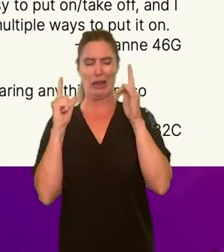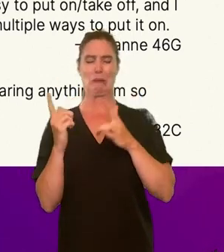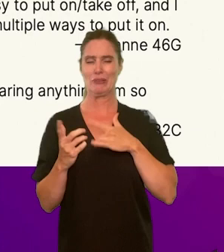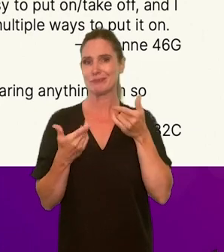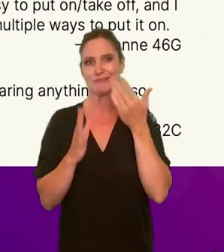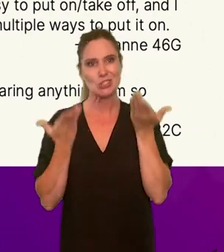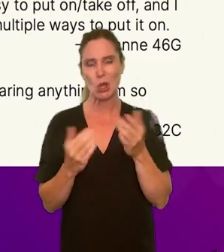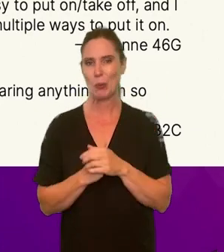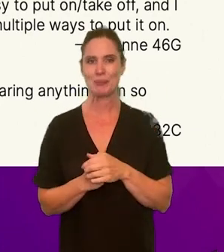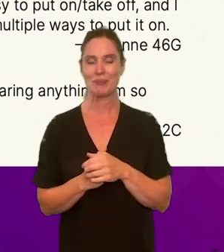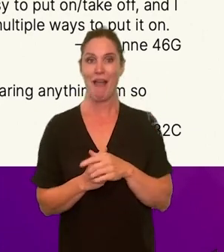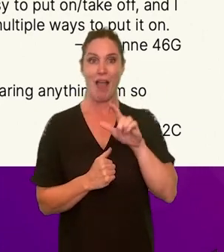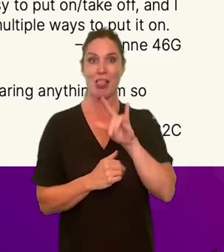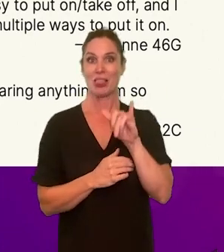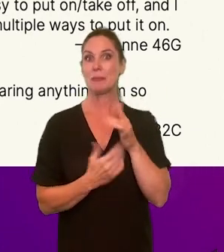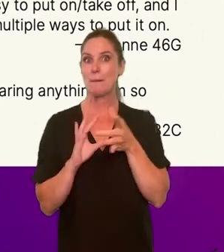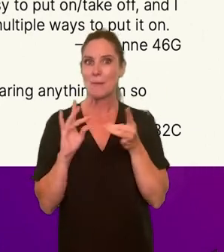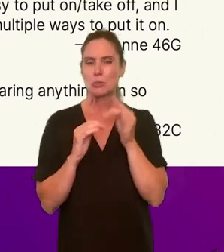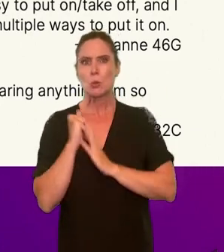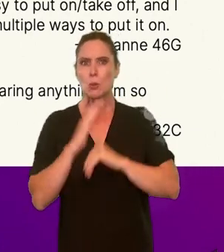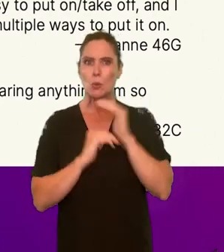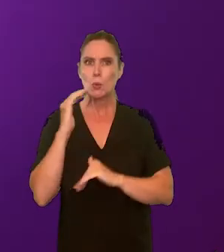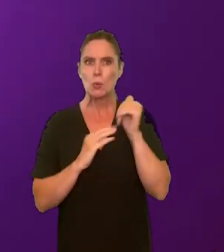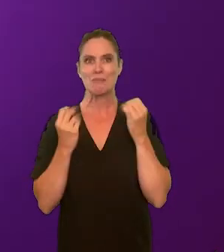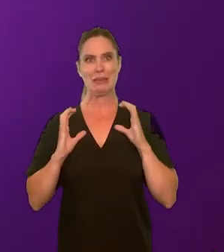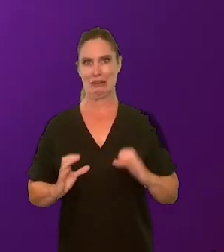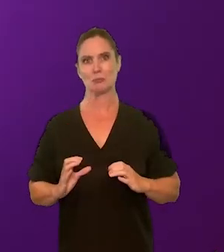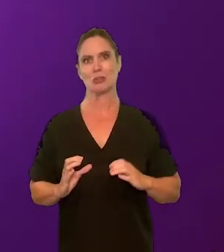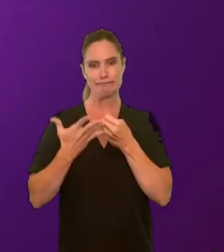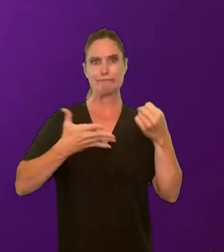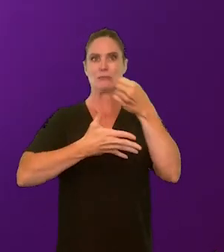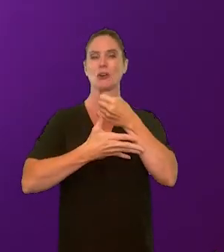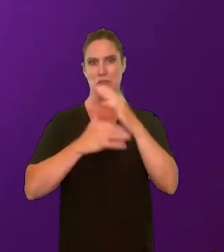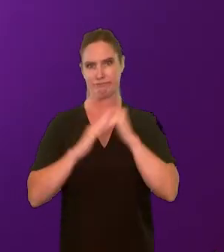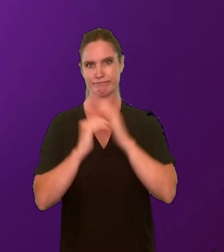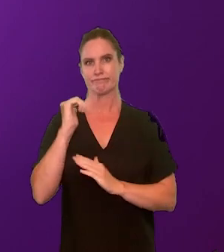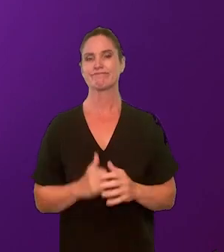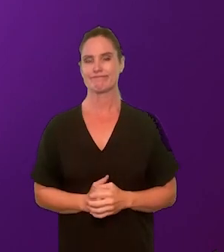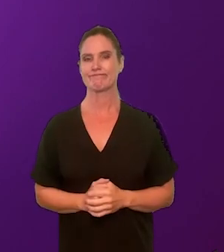which is what customers care the most about in our survey tests. As such, our go-to-market strategy is threefold.